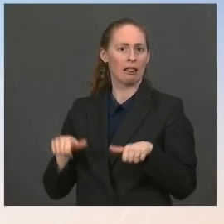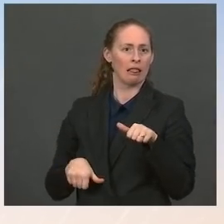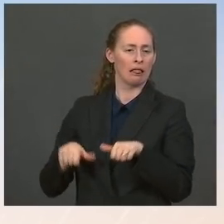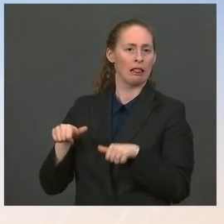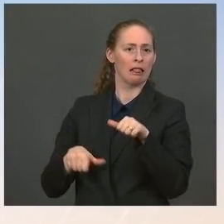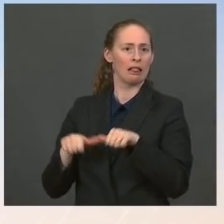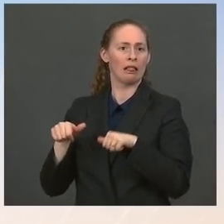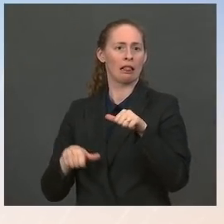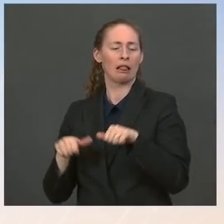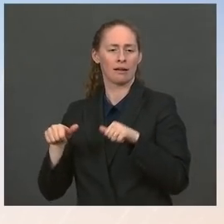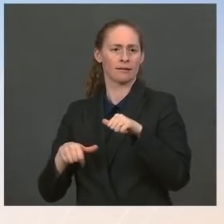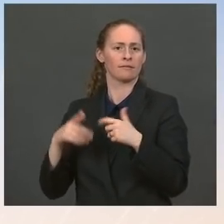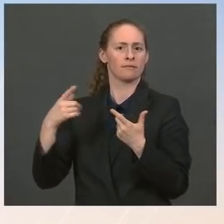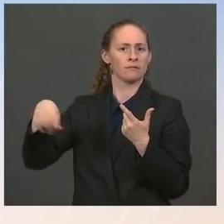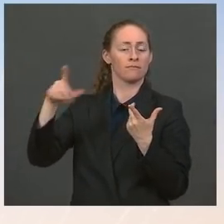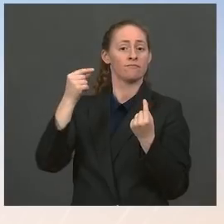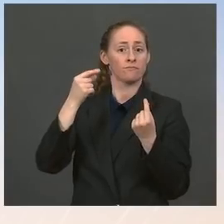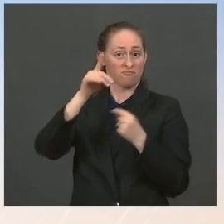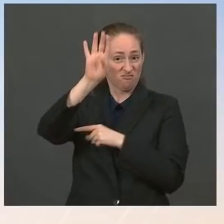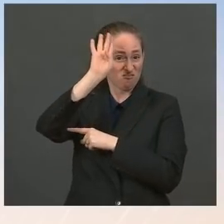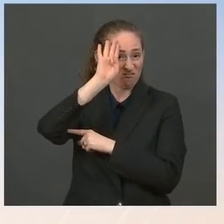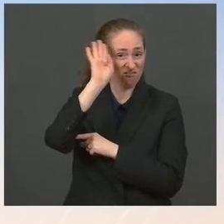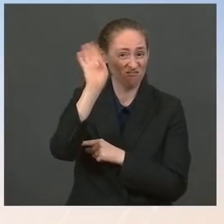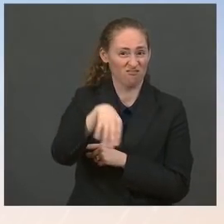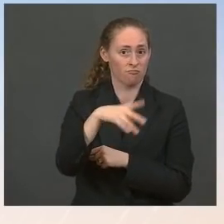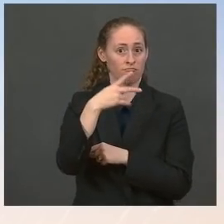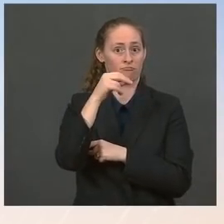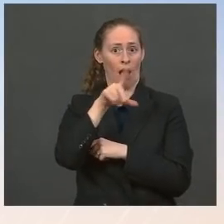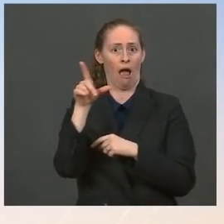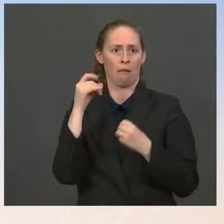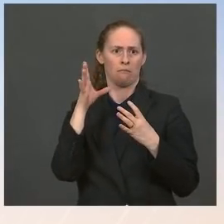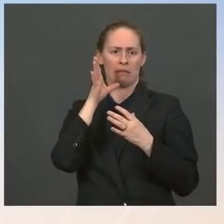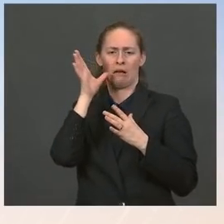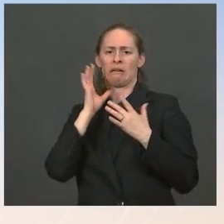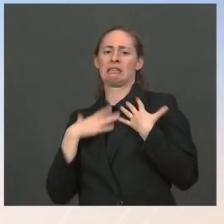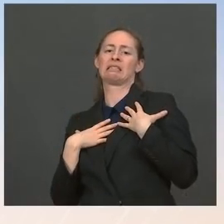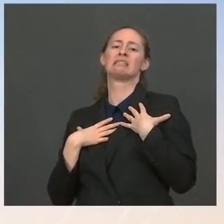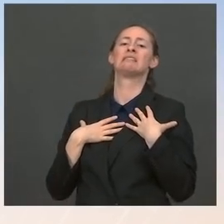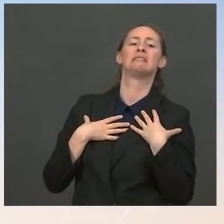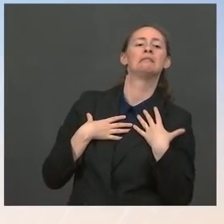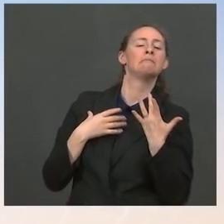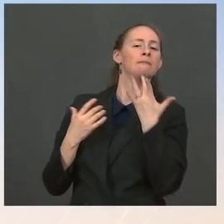their parents are worried and waiting a little bit. You've done this for adults, you've done this for teens,